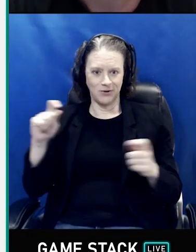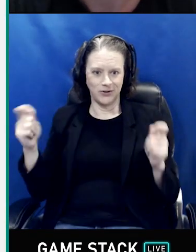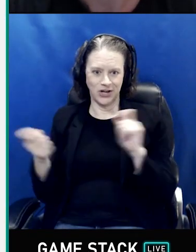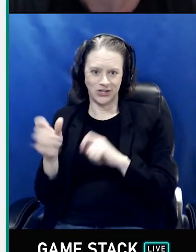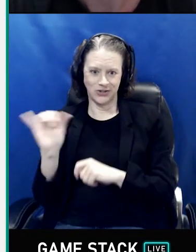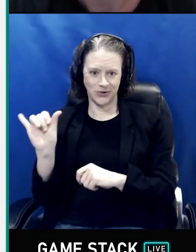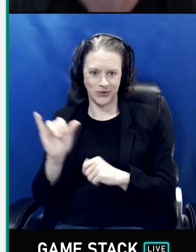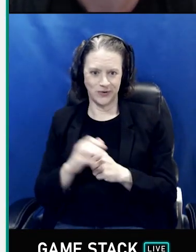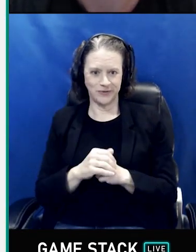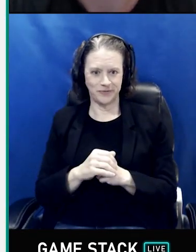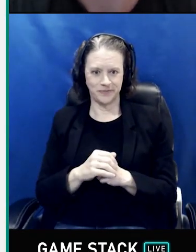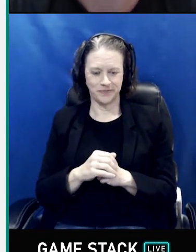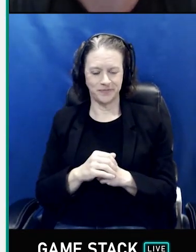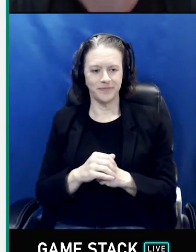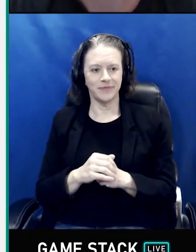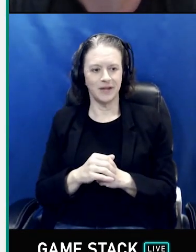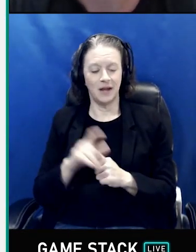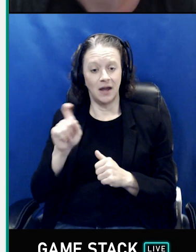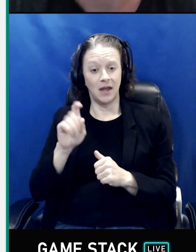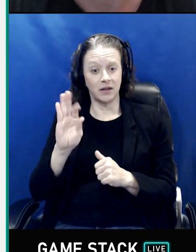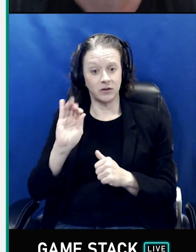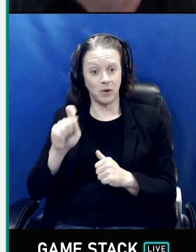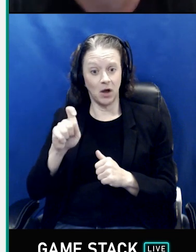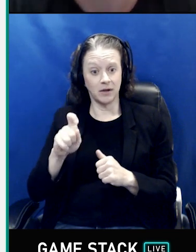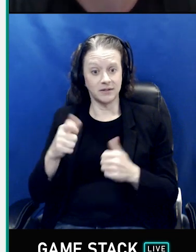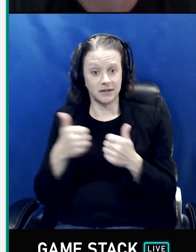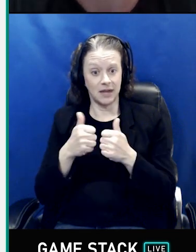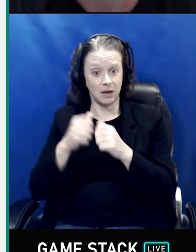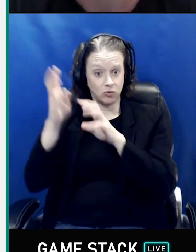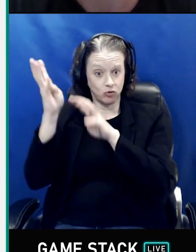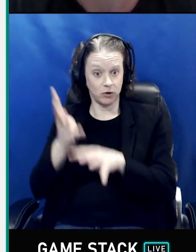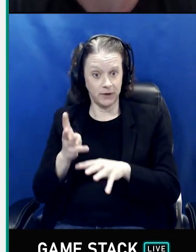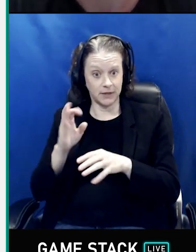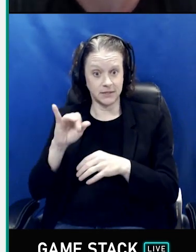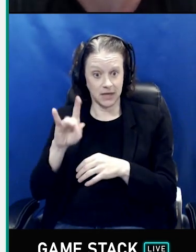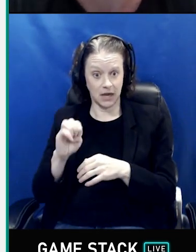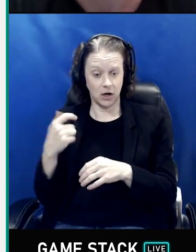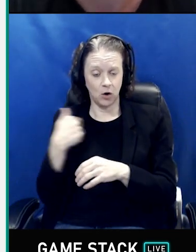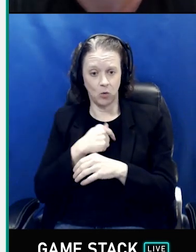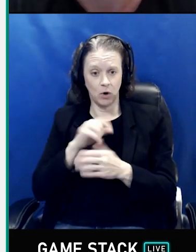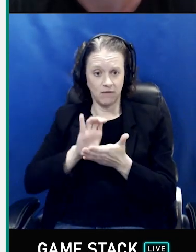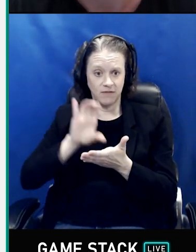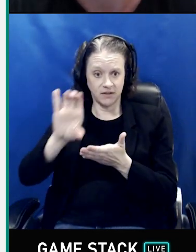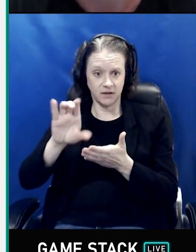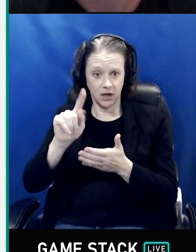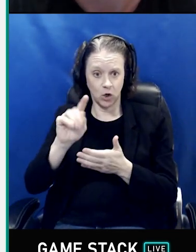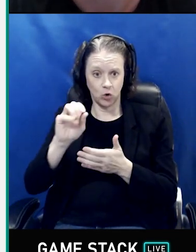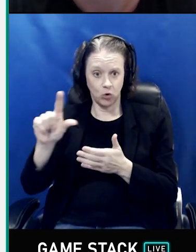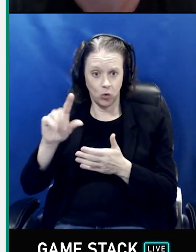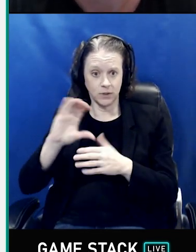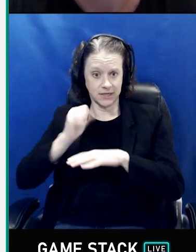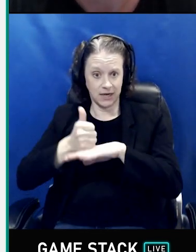On the Xbox Game Streaming side, we are continuing to invest in toolsets to bring native experiences to end users,